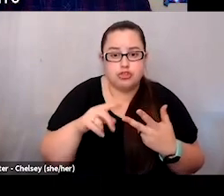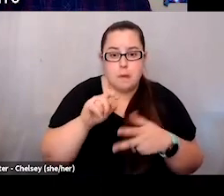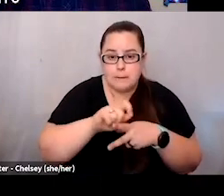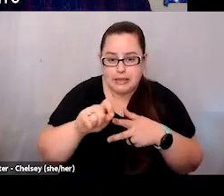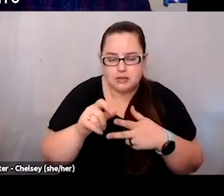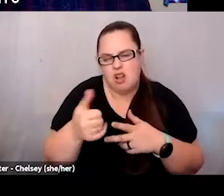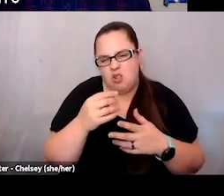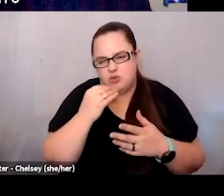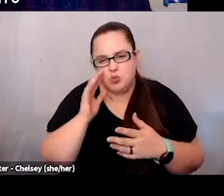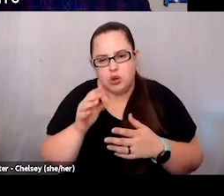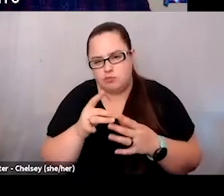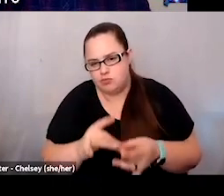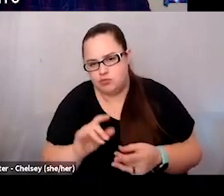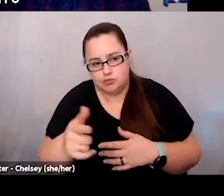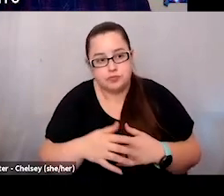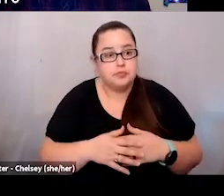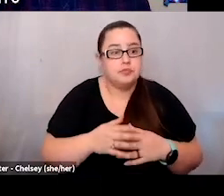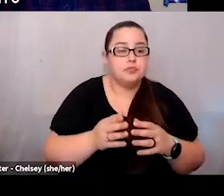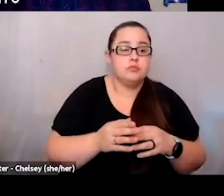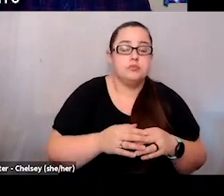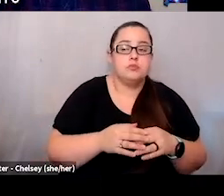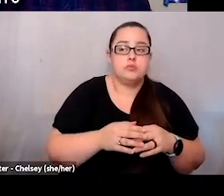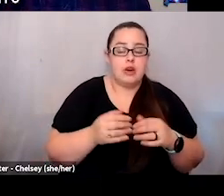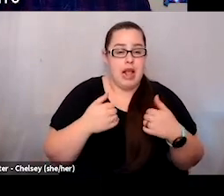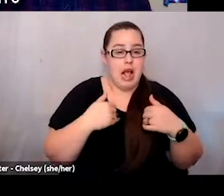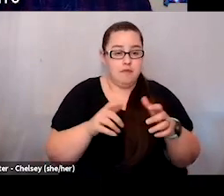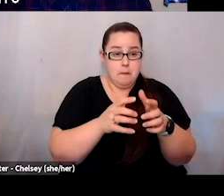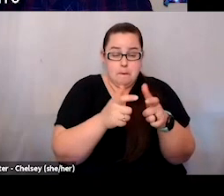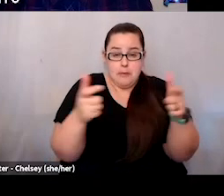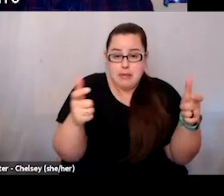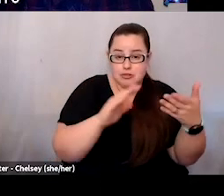a little later. Again, you have your major civilizations, you have your Ancient Mound